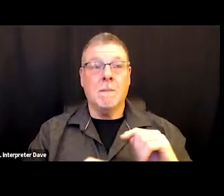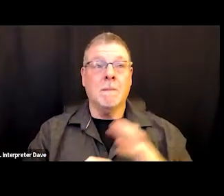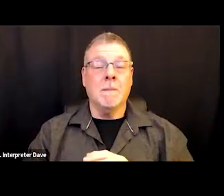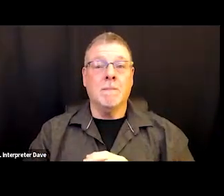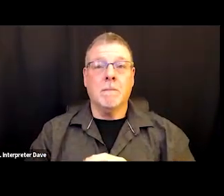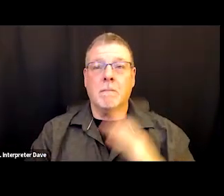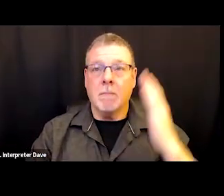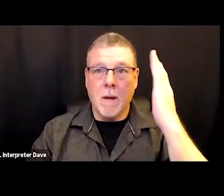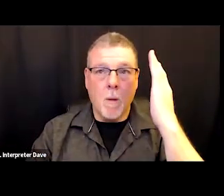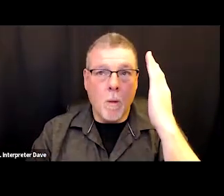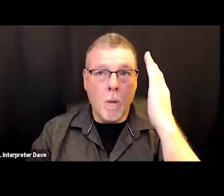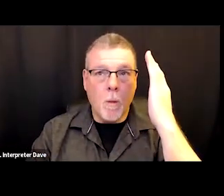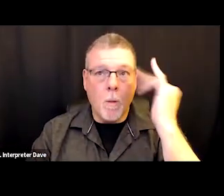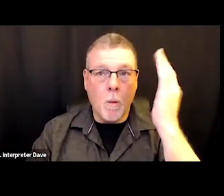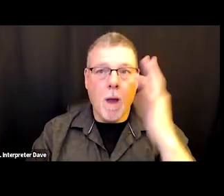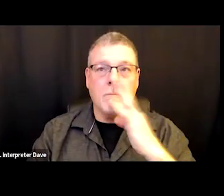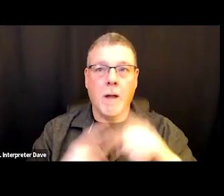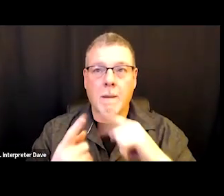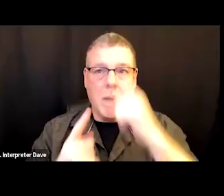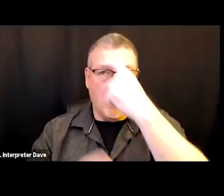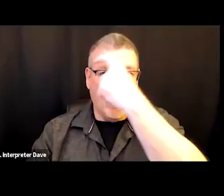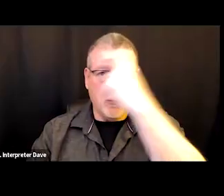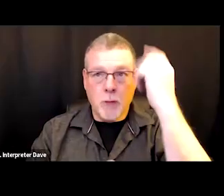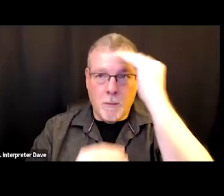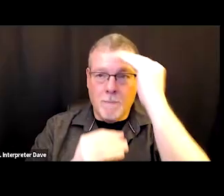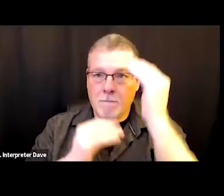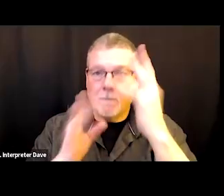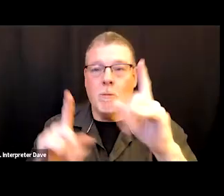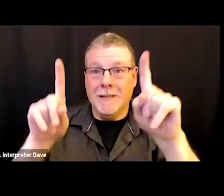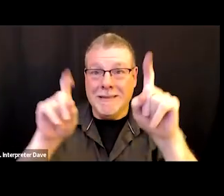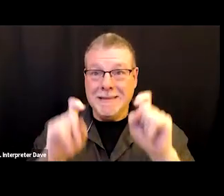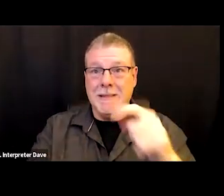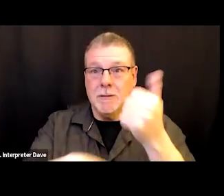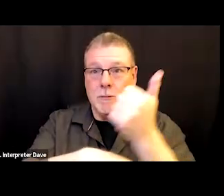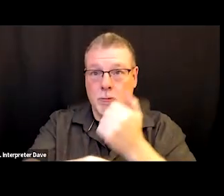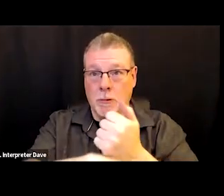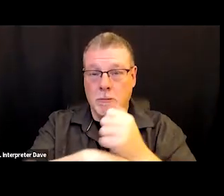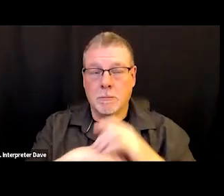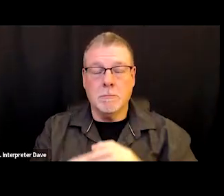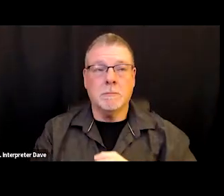why we should care about trauma-informed, particularly drug testing. Now, the symptoms of trauma,